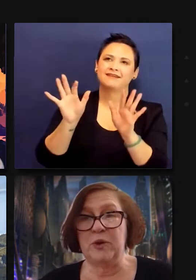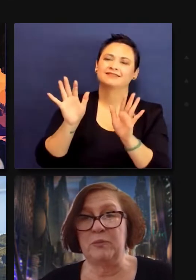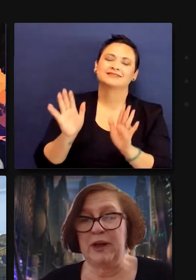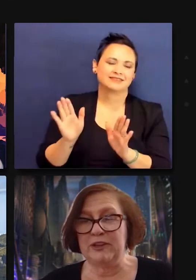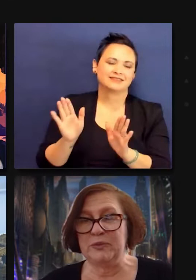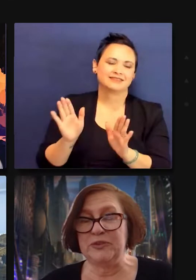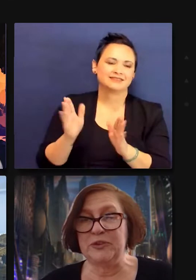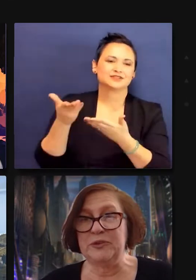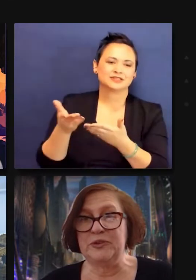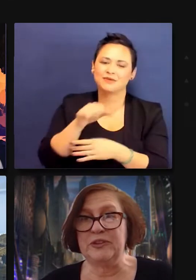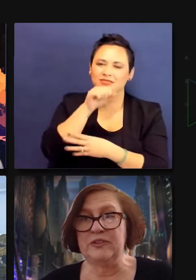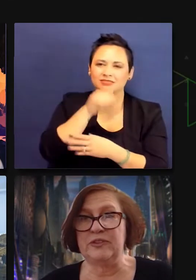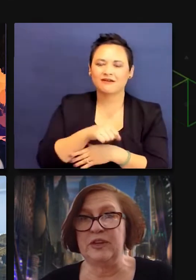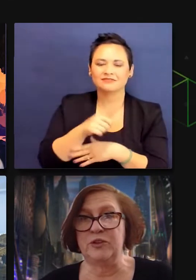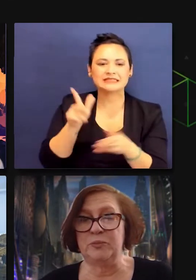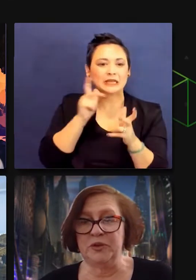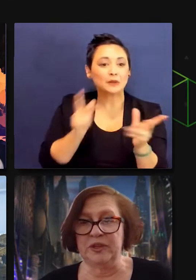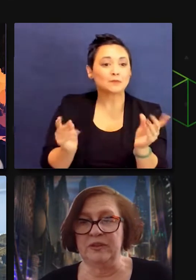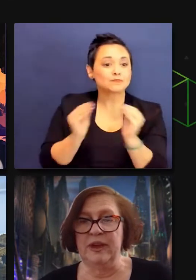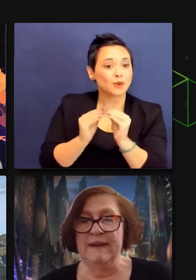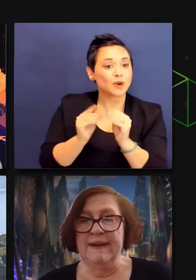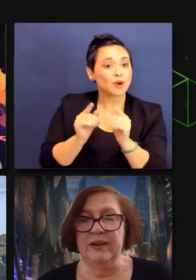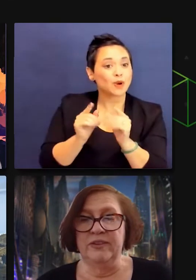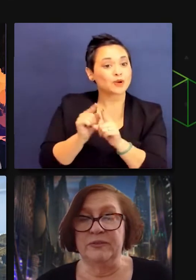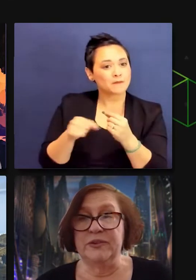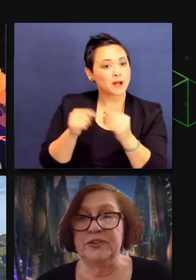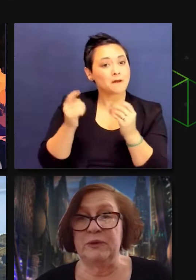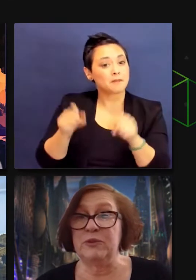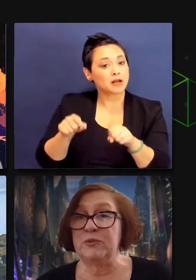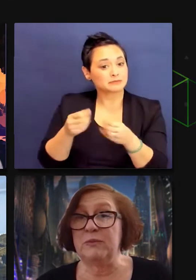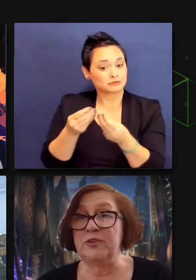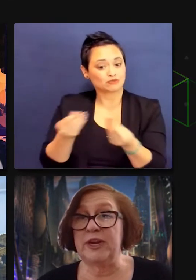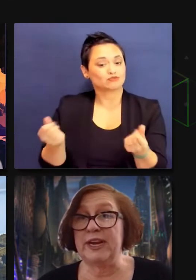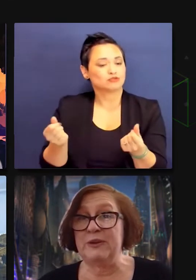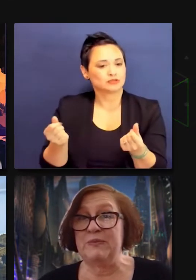on possible solutions to building diverse teams from Shannon.